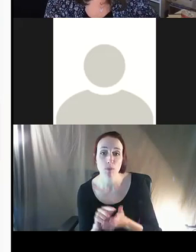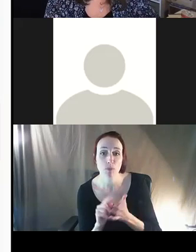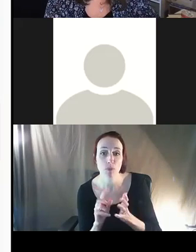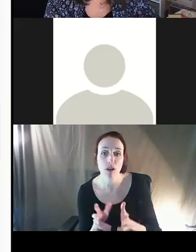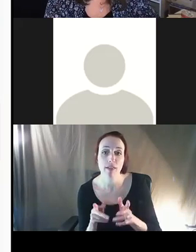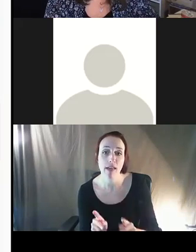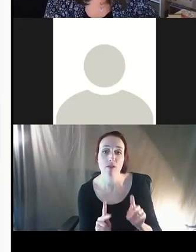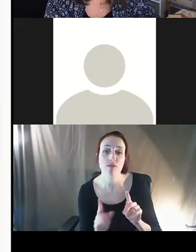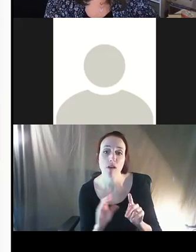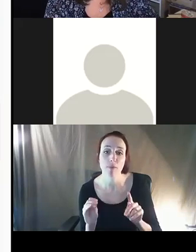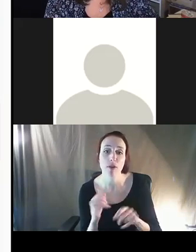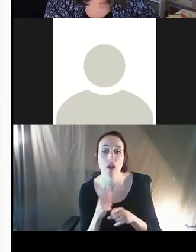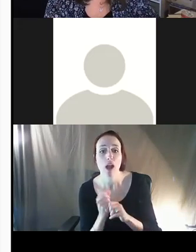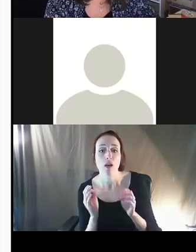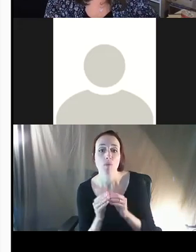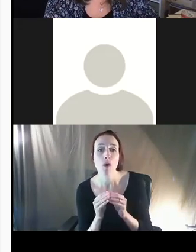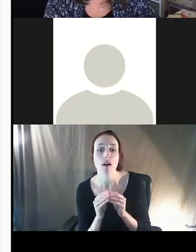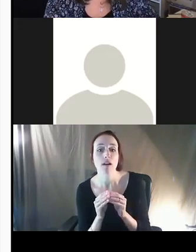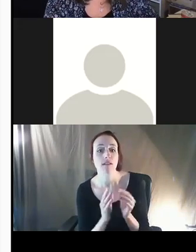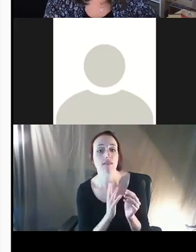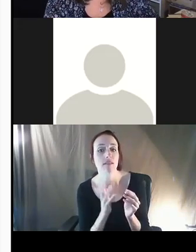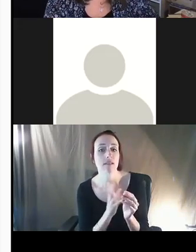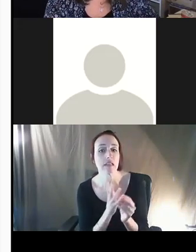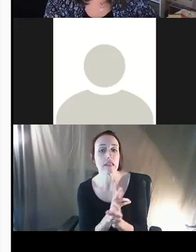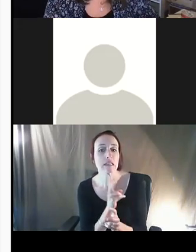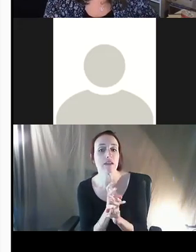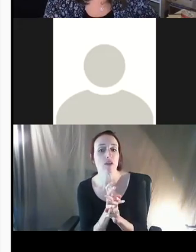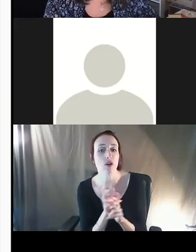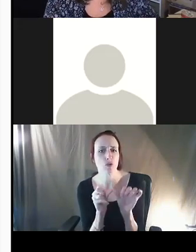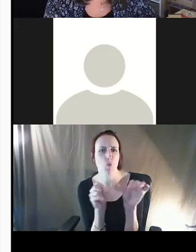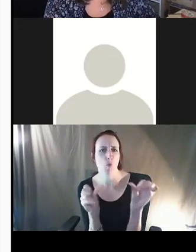intricate, difficult-to-mold chocolates.